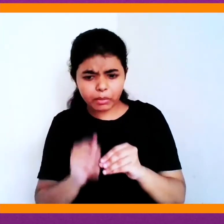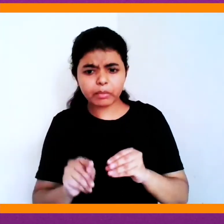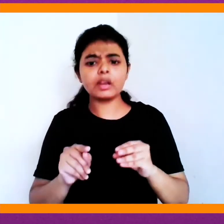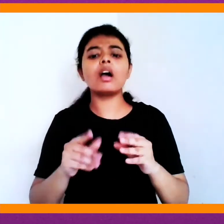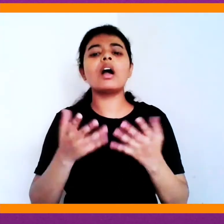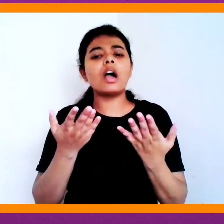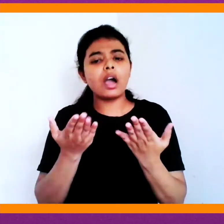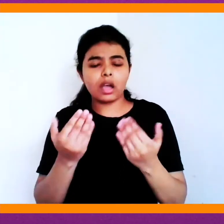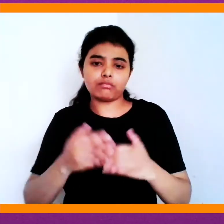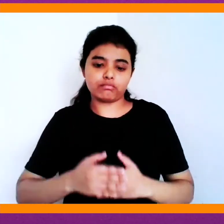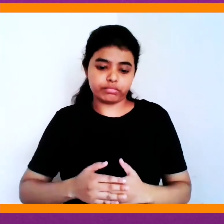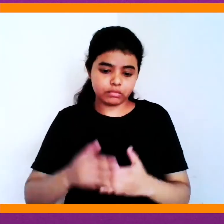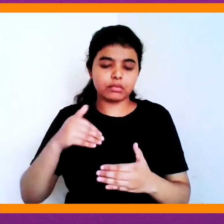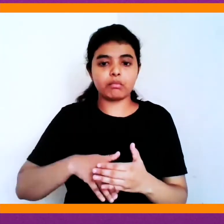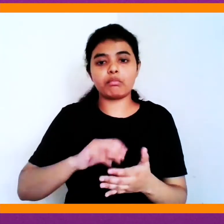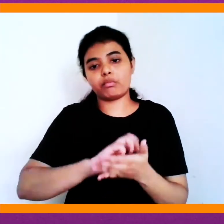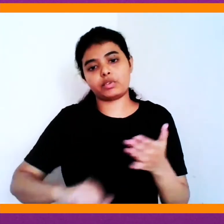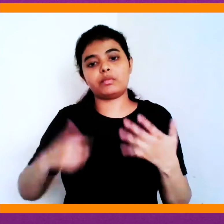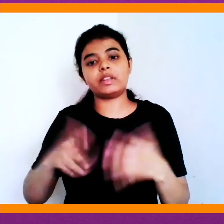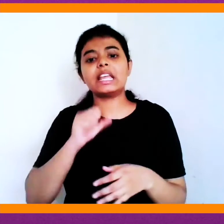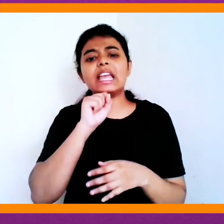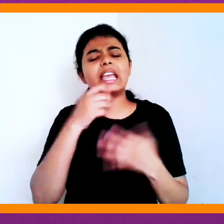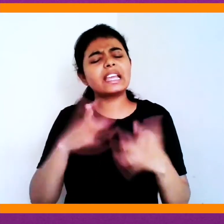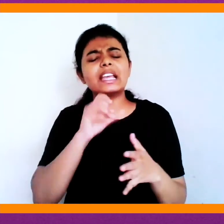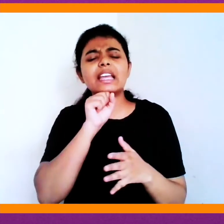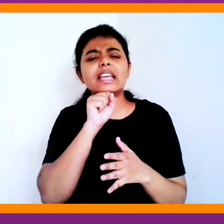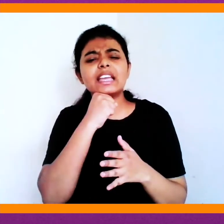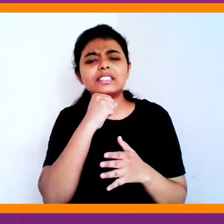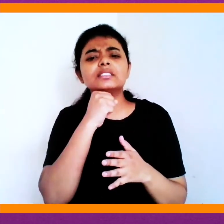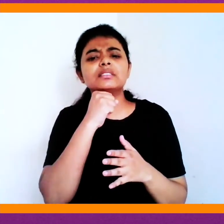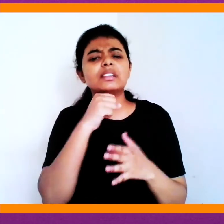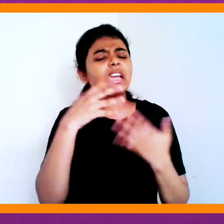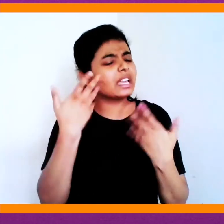renal failure or very high blood pressure where it is essential for her health to terminate